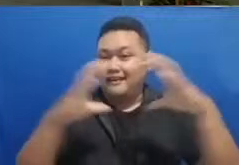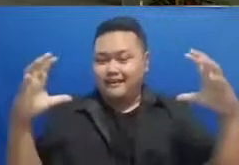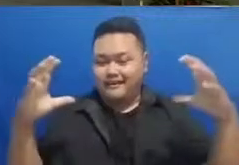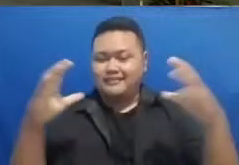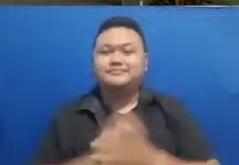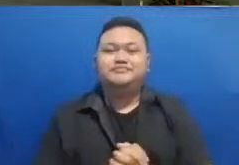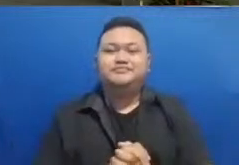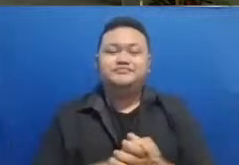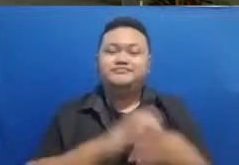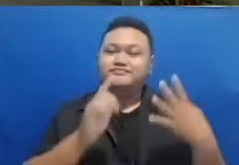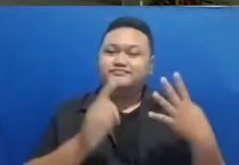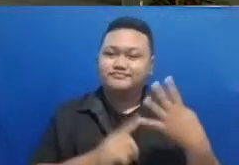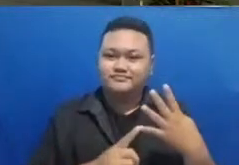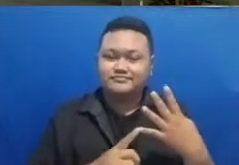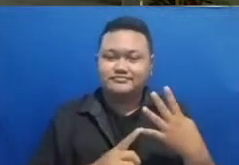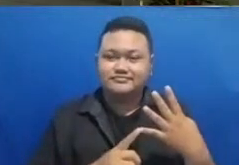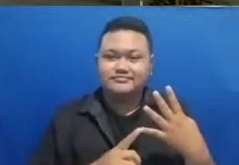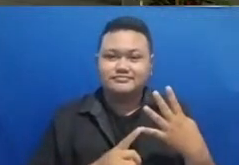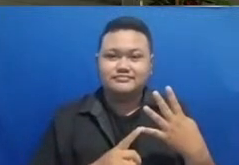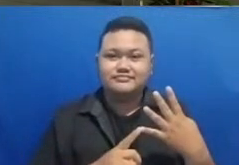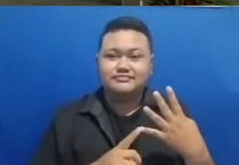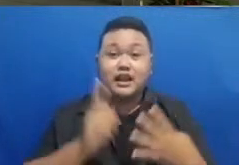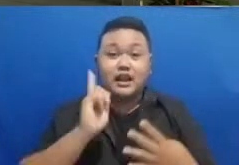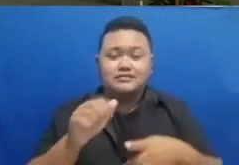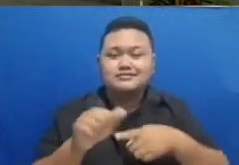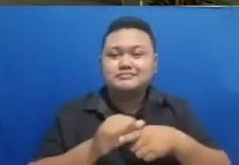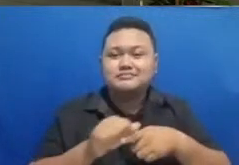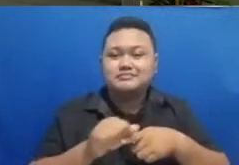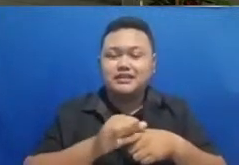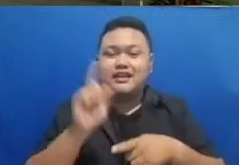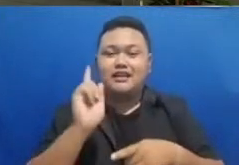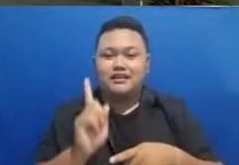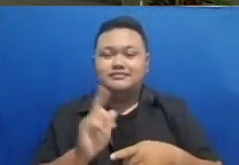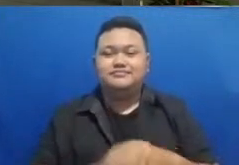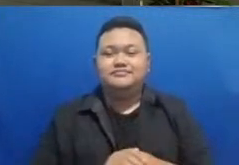no prening which will later delivered by Mr. Ade Respati, today's training